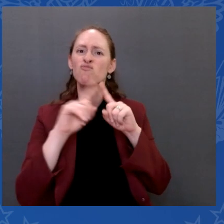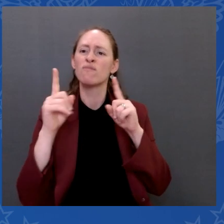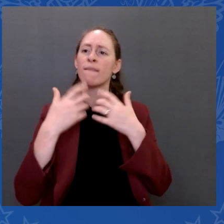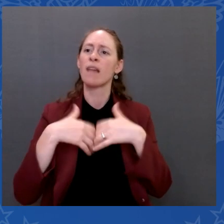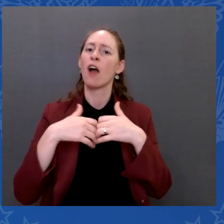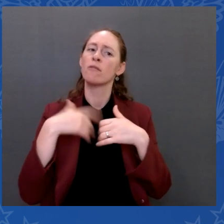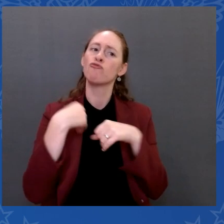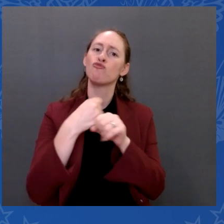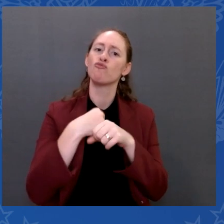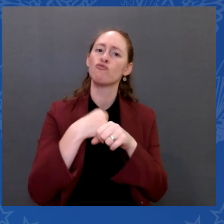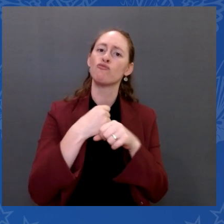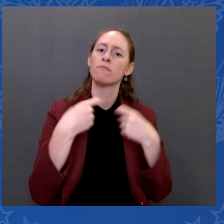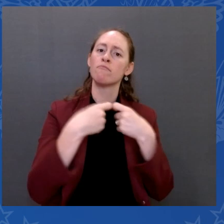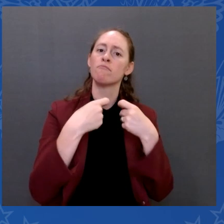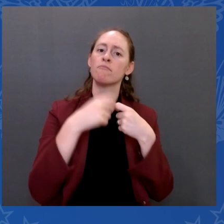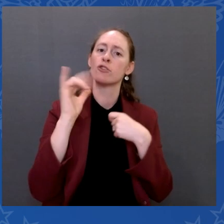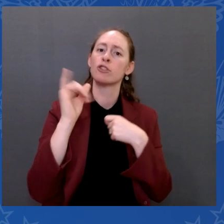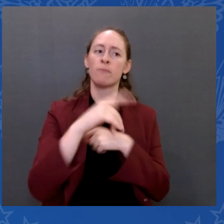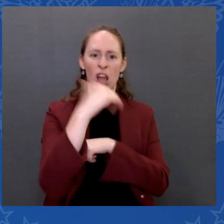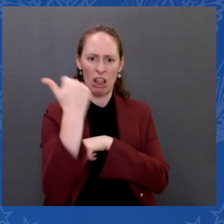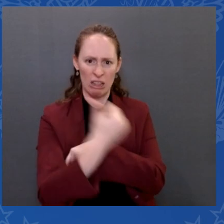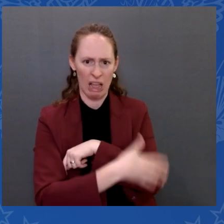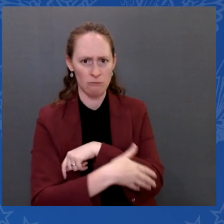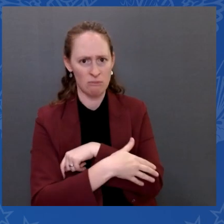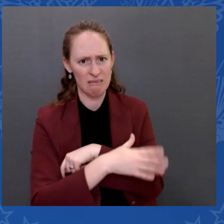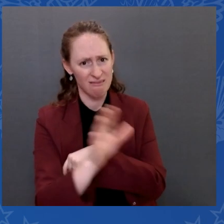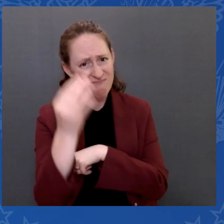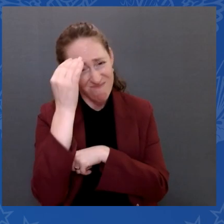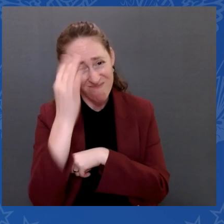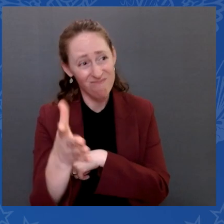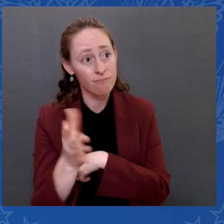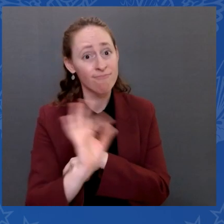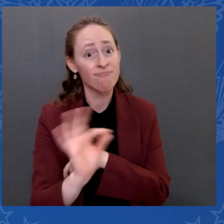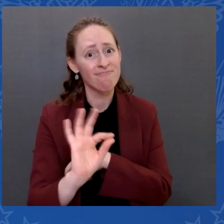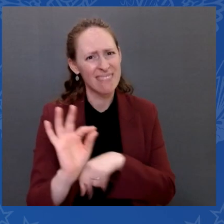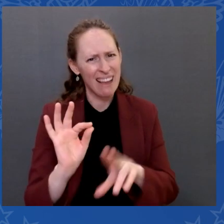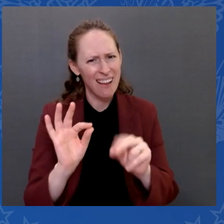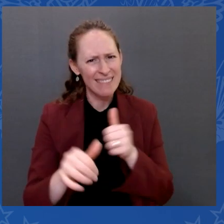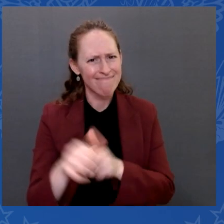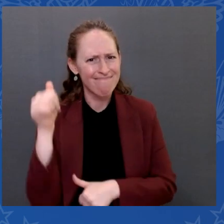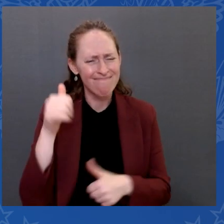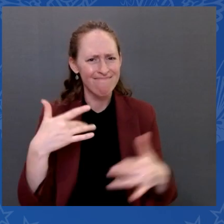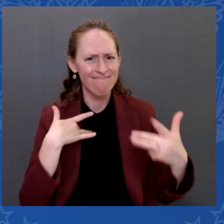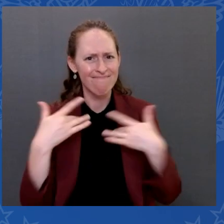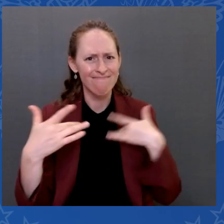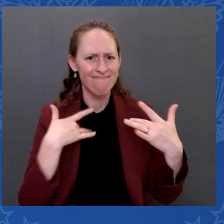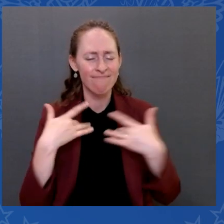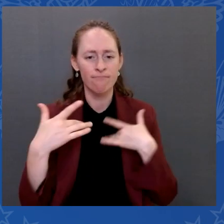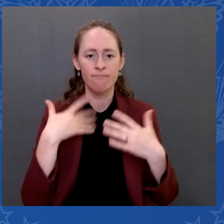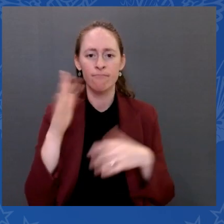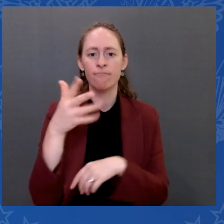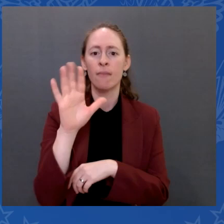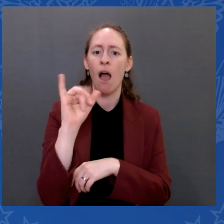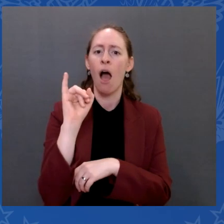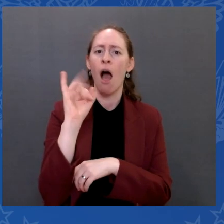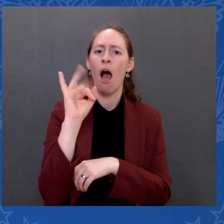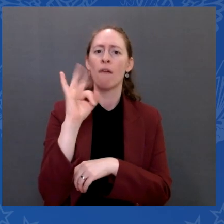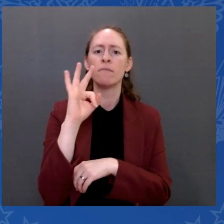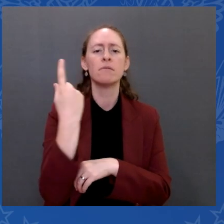And a disruption to our chip supply would be catastrophic. So I'm both excited and relived that we're on the cusp